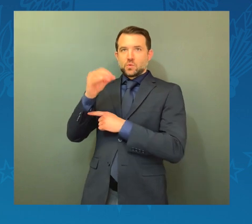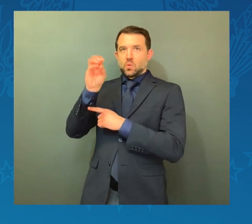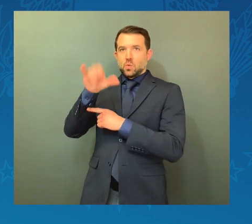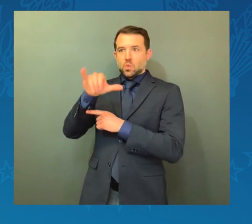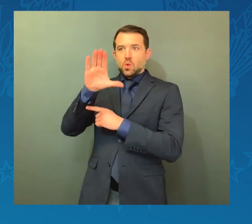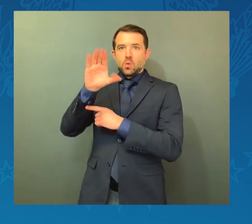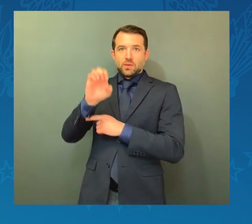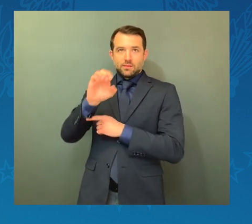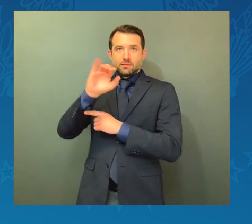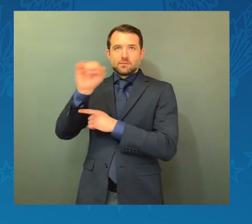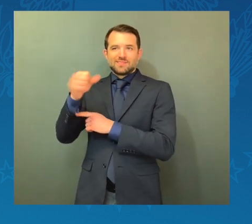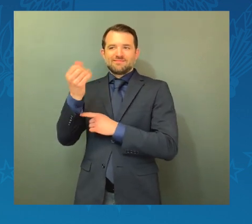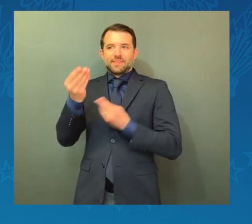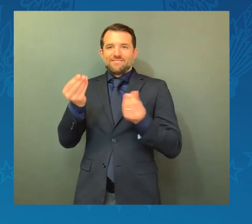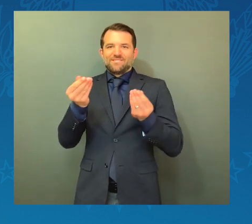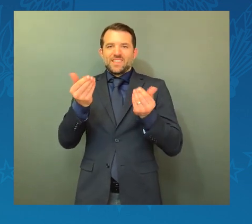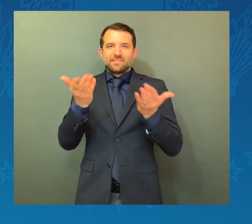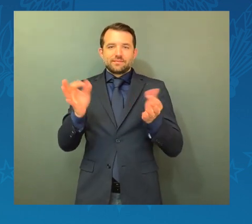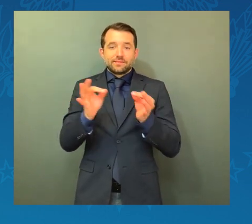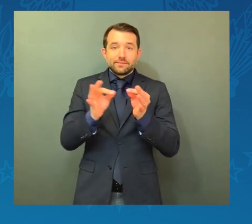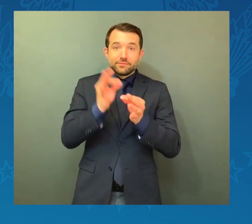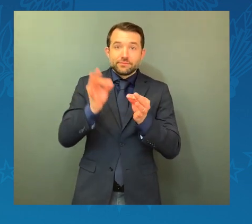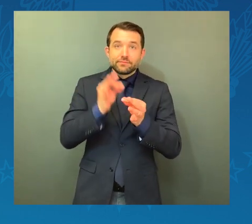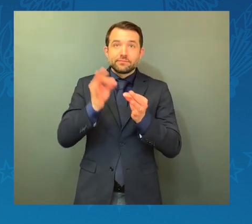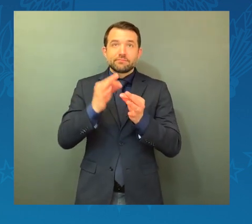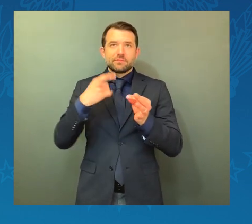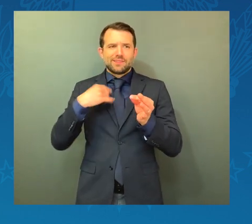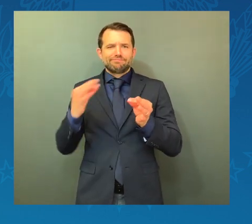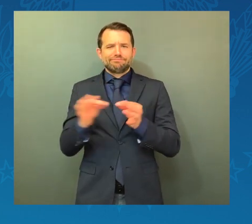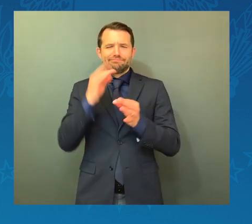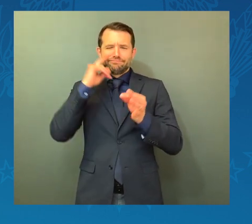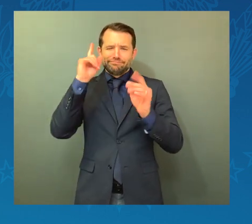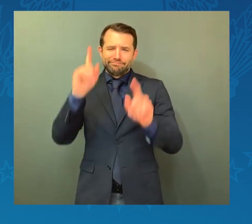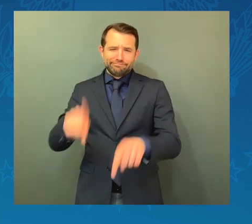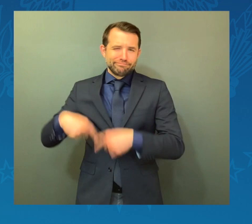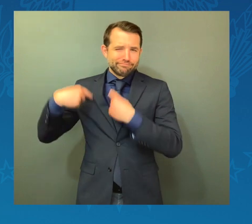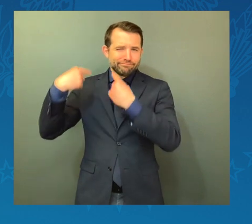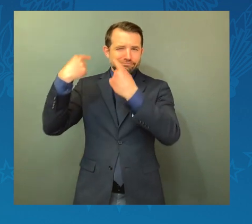and in 1994 I took my savings